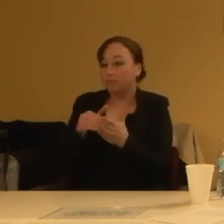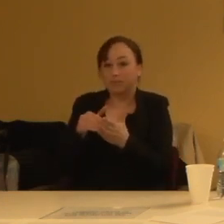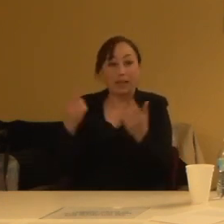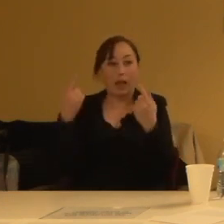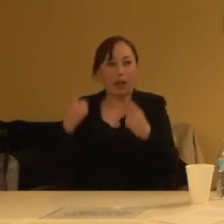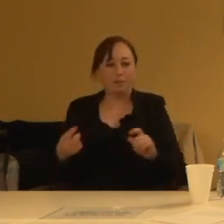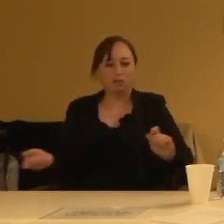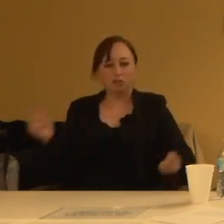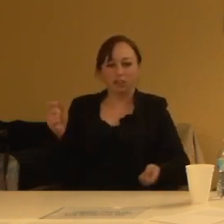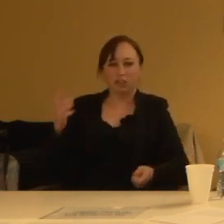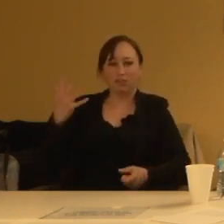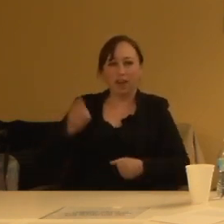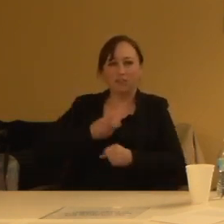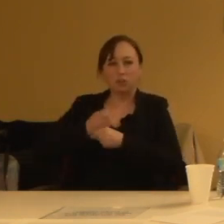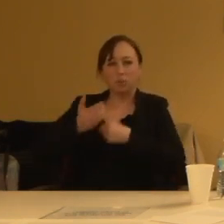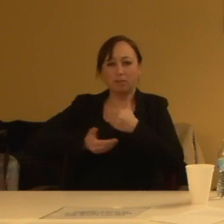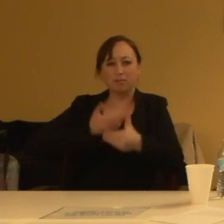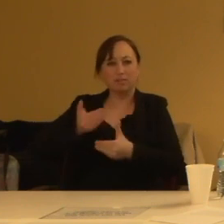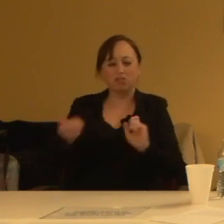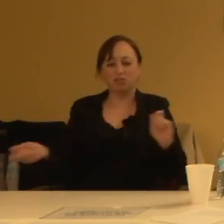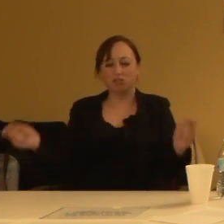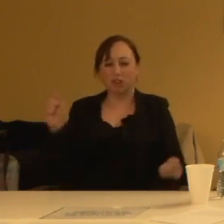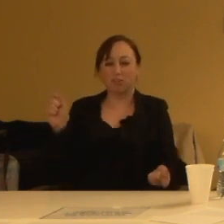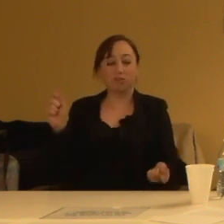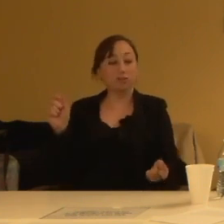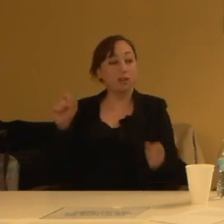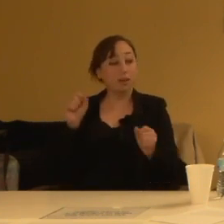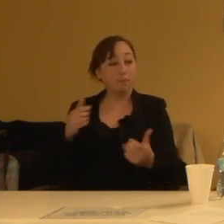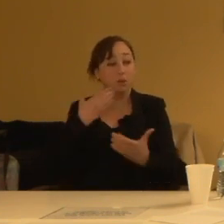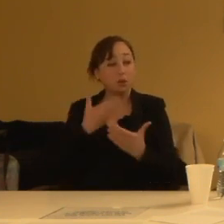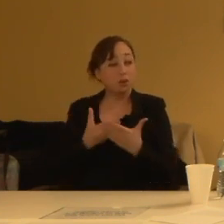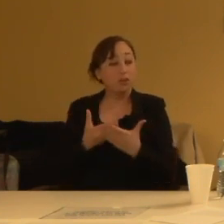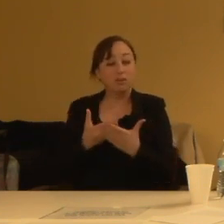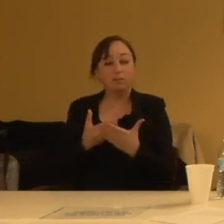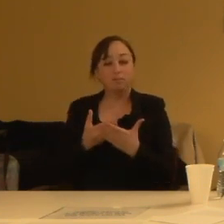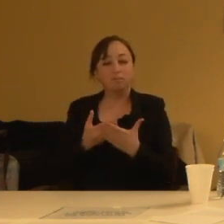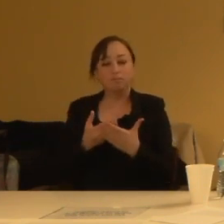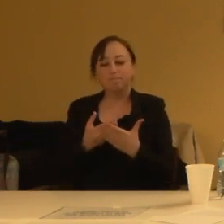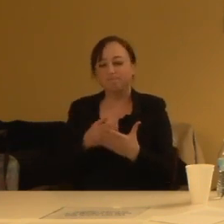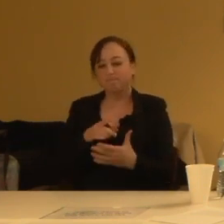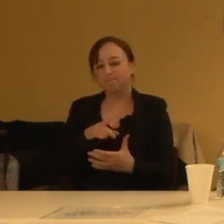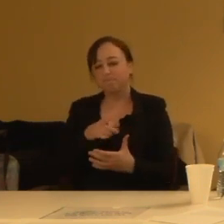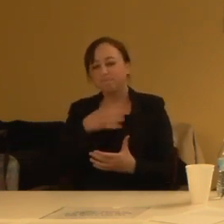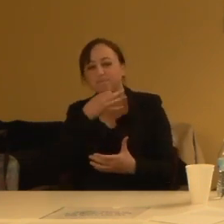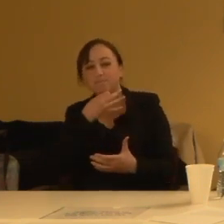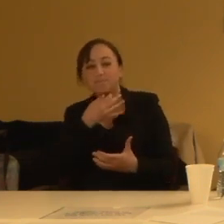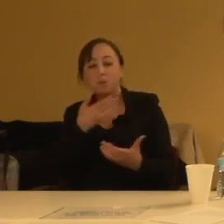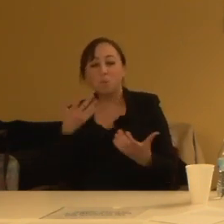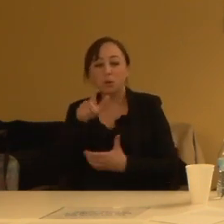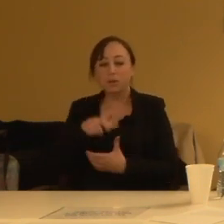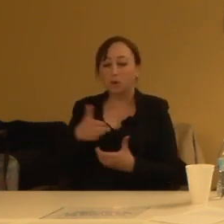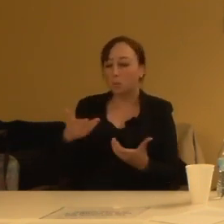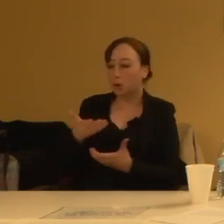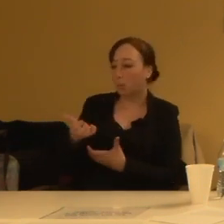So it really, it can be good, really that question of what do you need and what do you want can sometimes have,